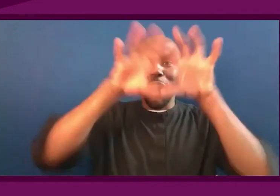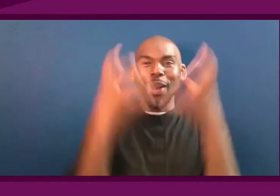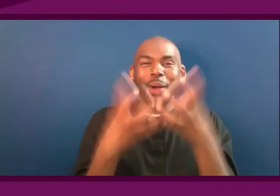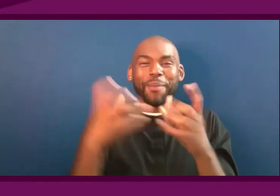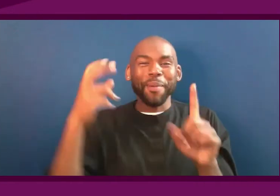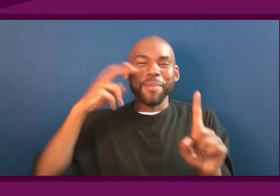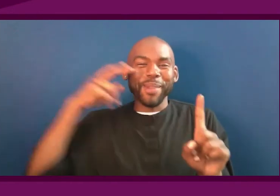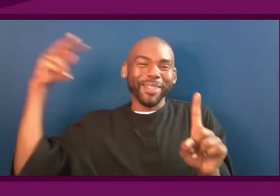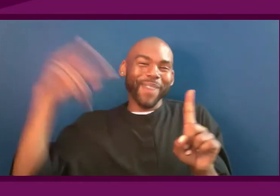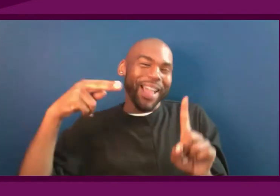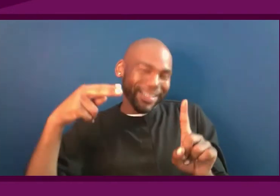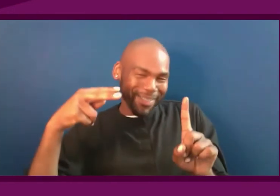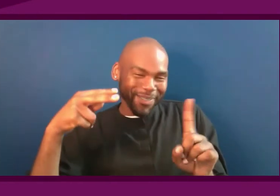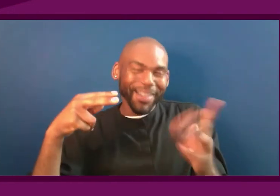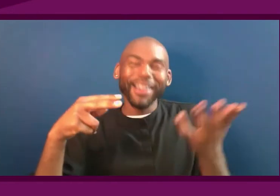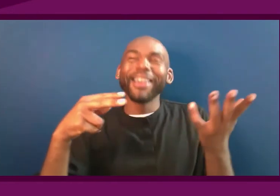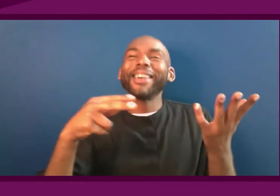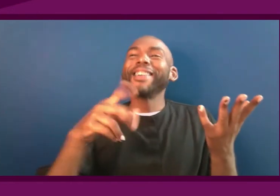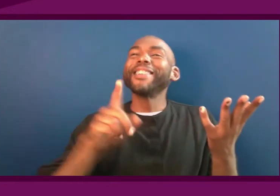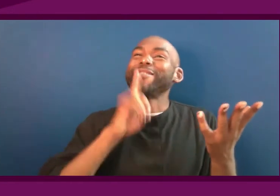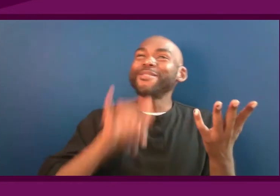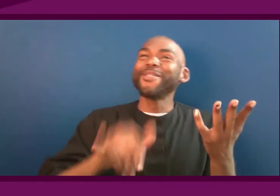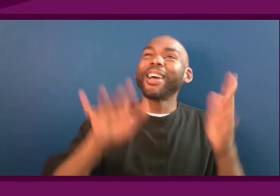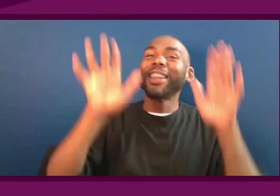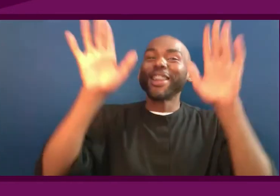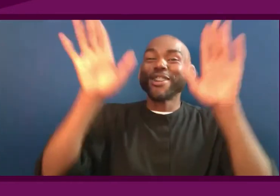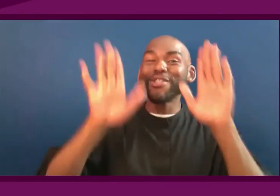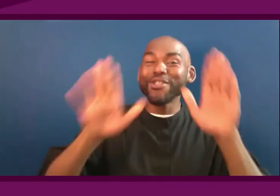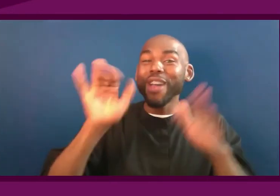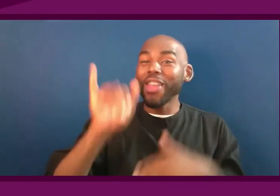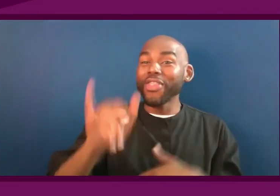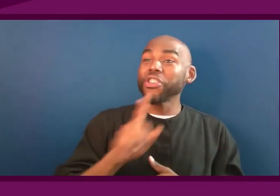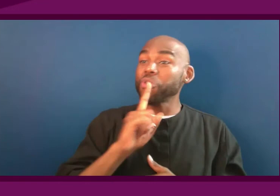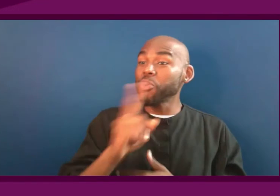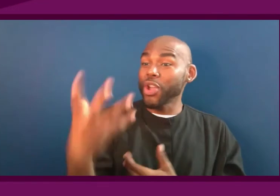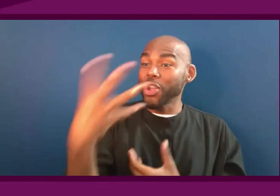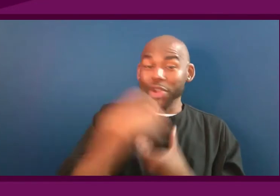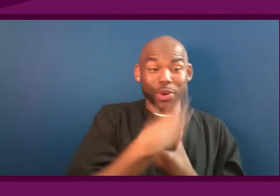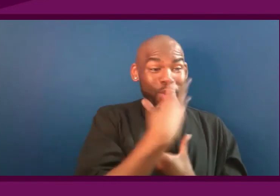So why aren't you doing in Bangladesh? Why aren't you doing it in Poland? Why are... And